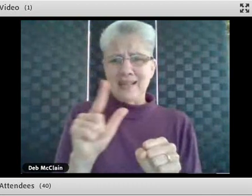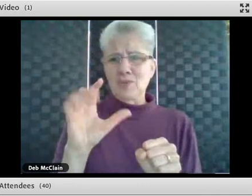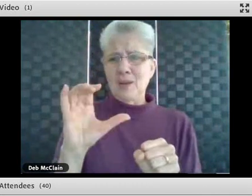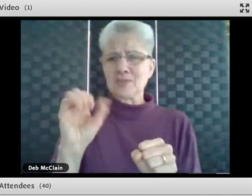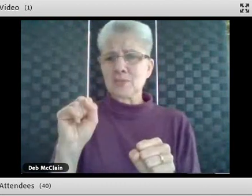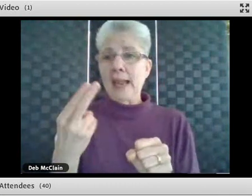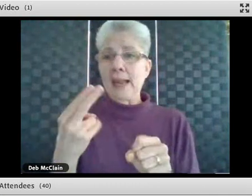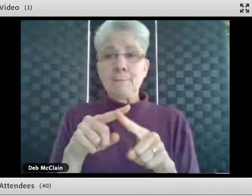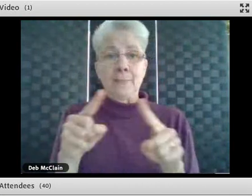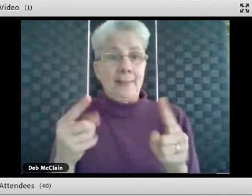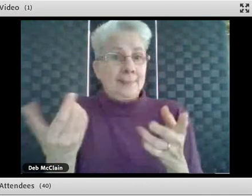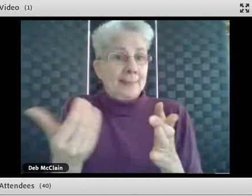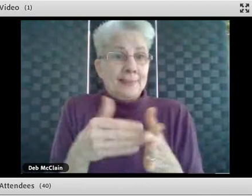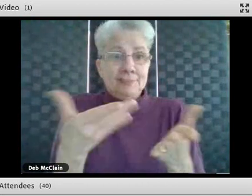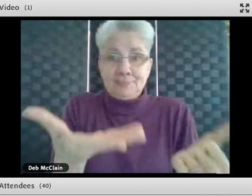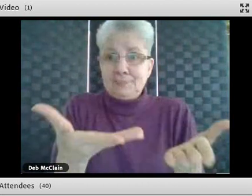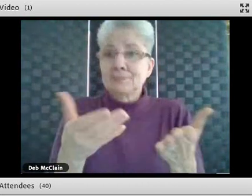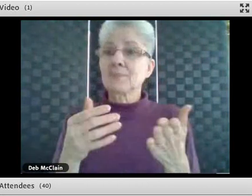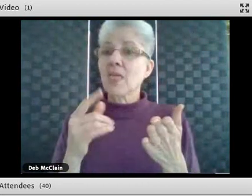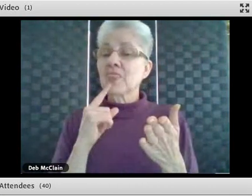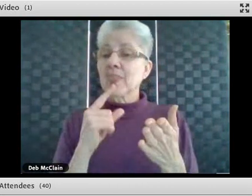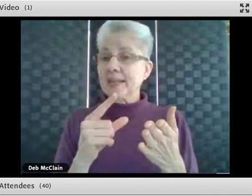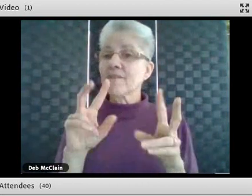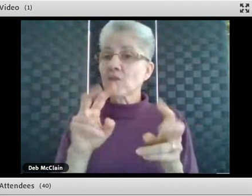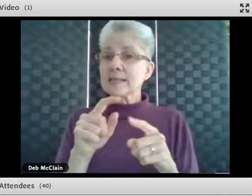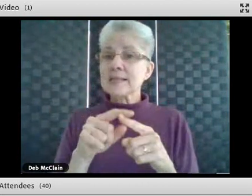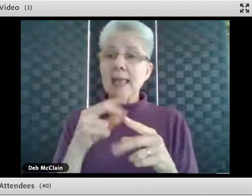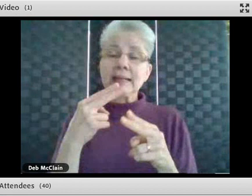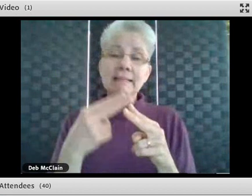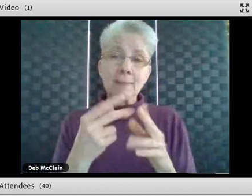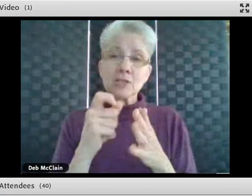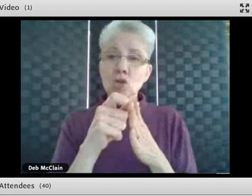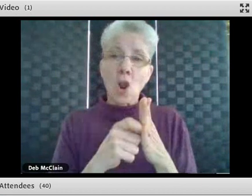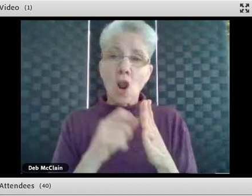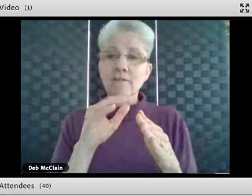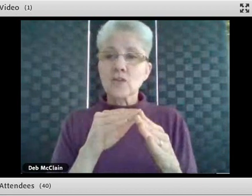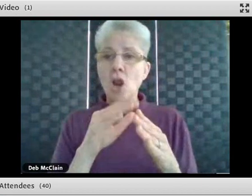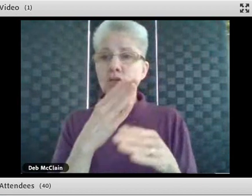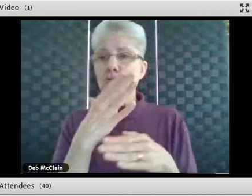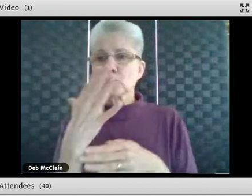but it can be these phrases, like "names carved on trees," "infants switched at birth,"